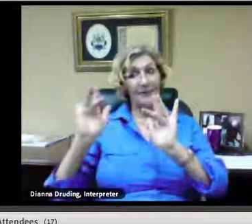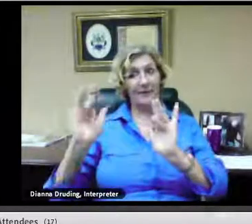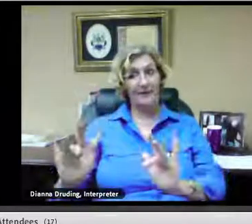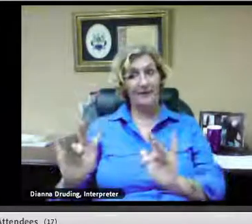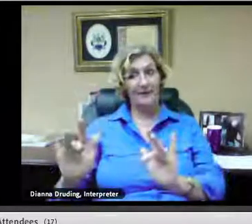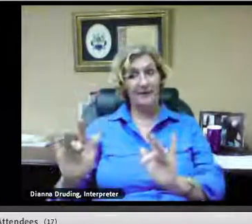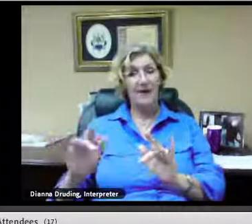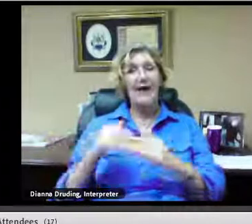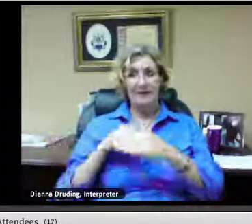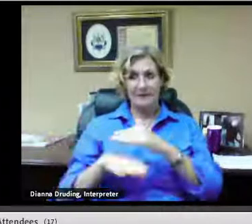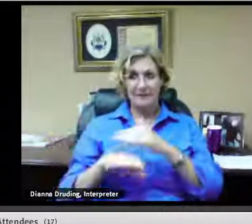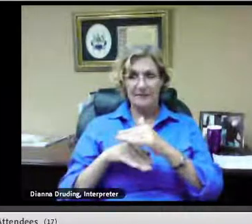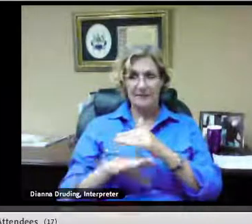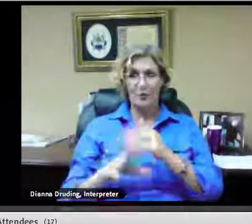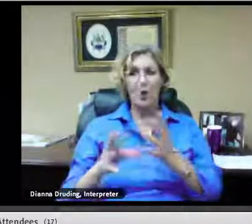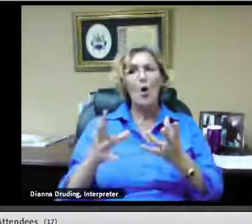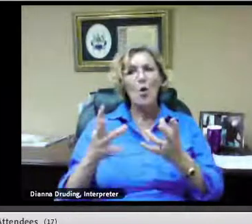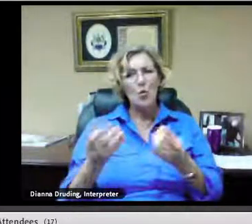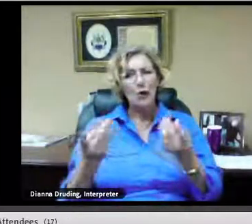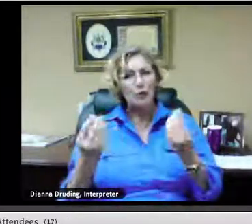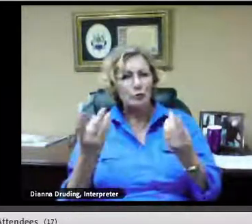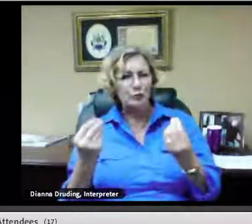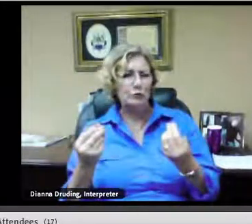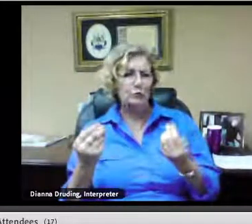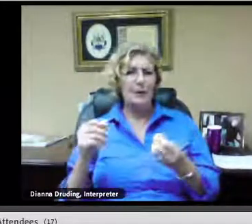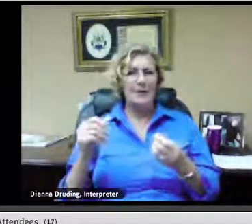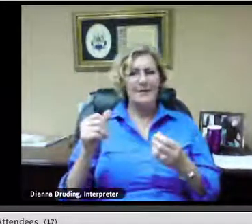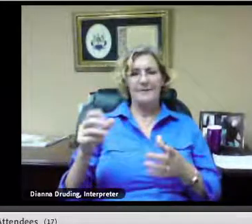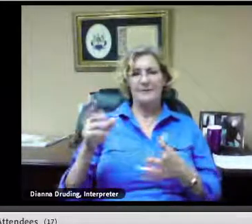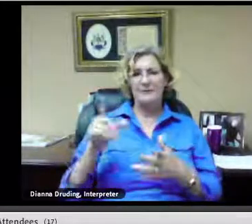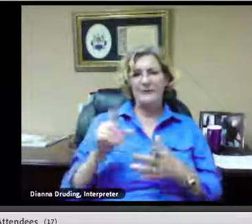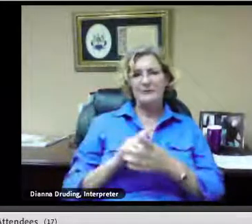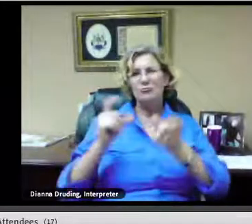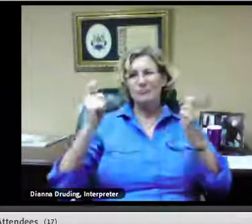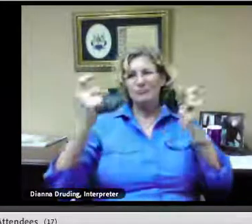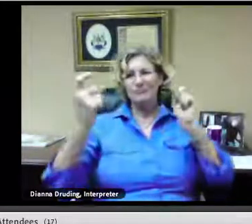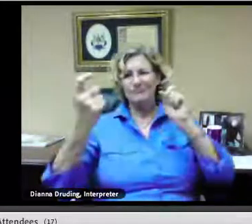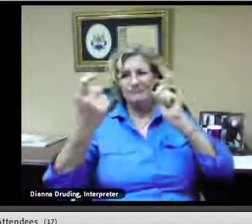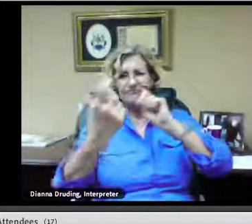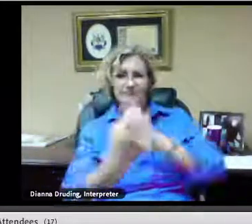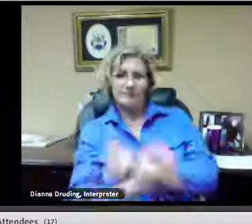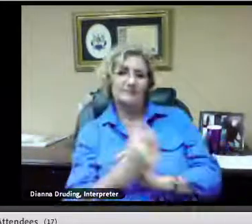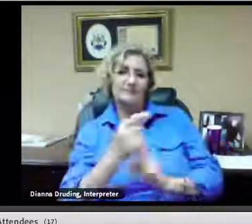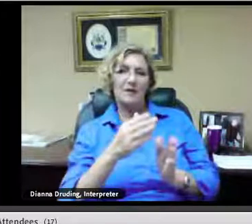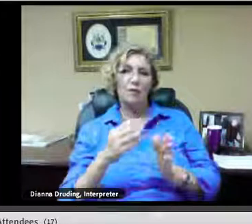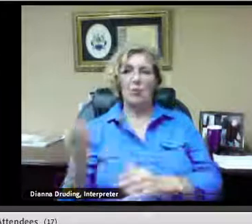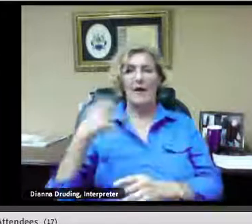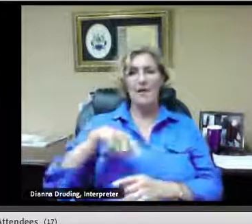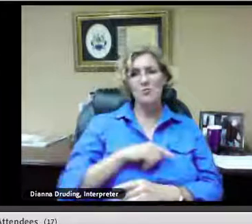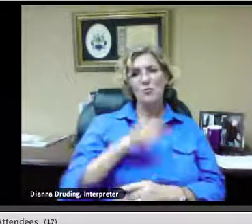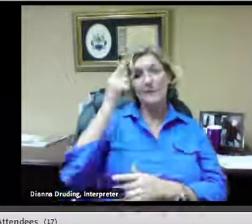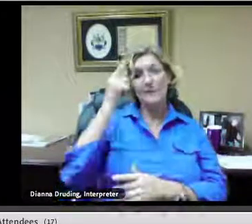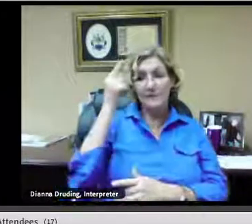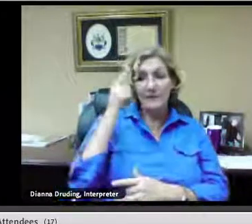we feel and we take action about accessibility. And again, remember, this occurs on an individual level,